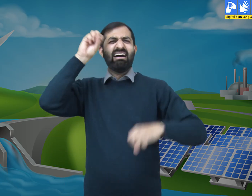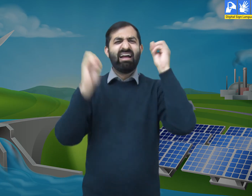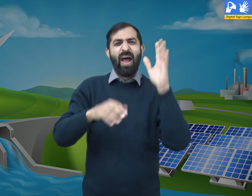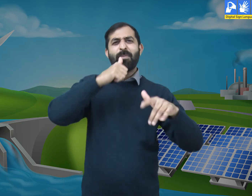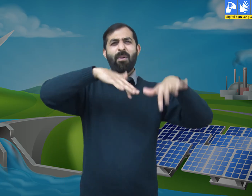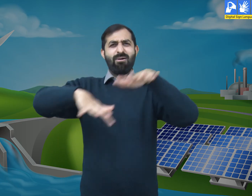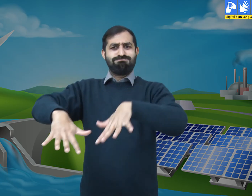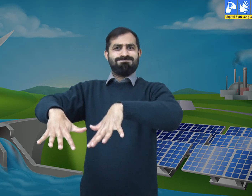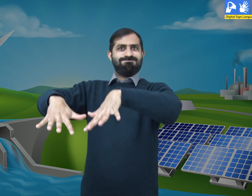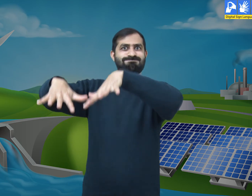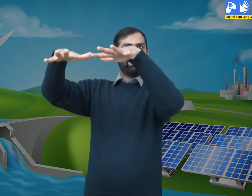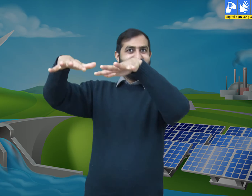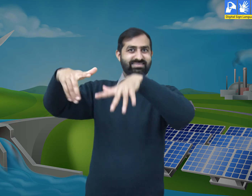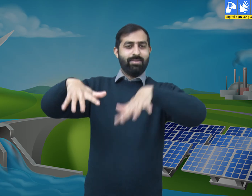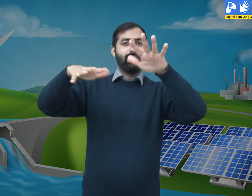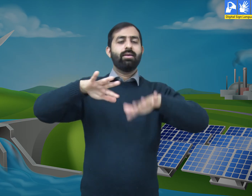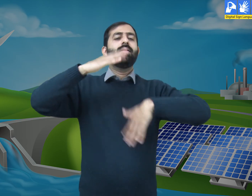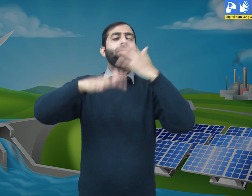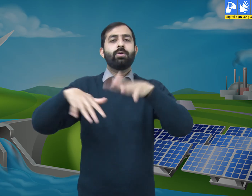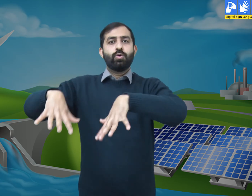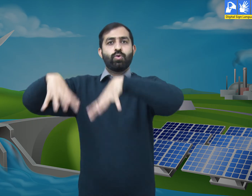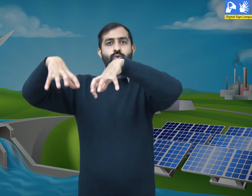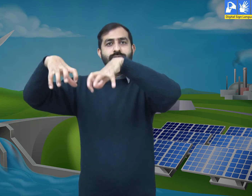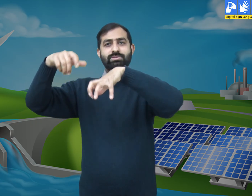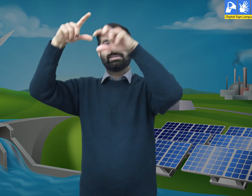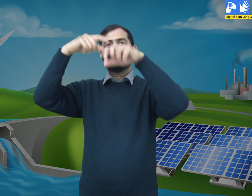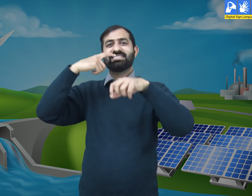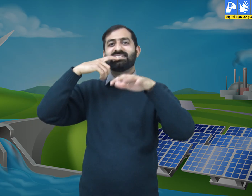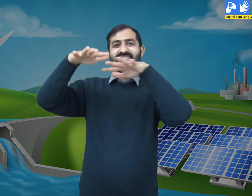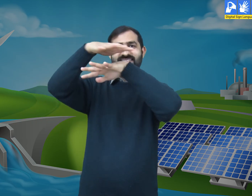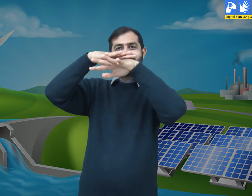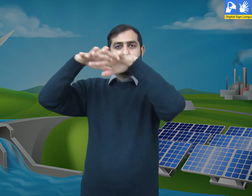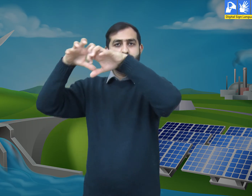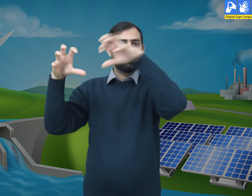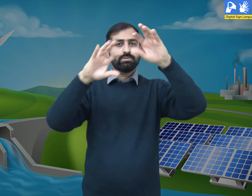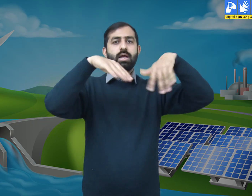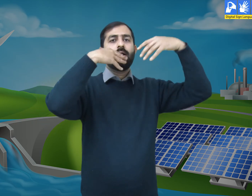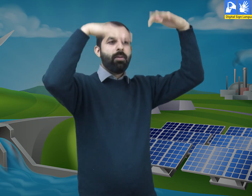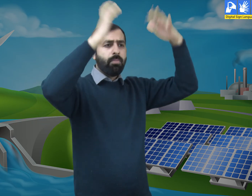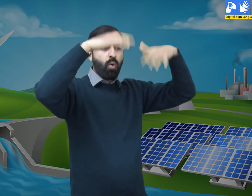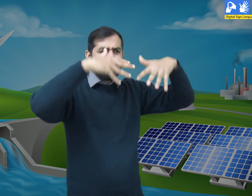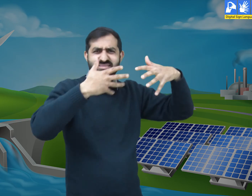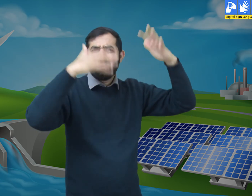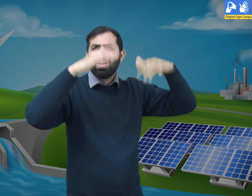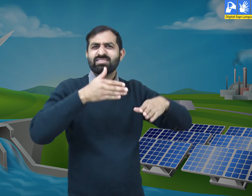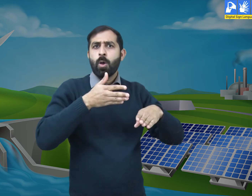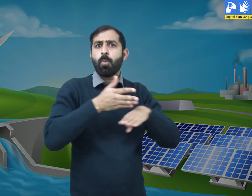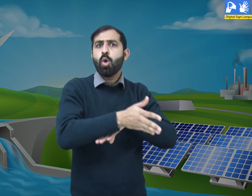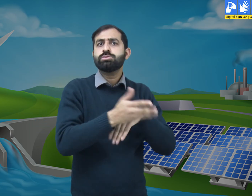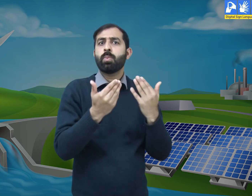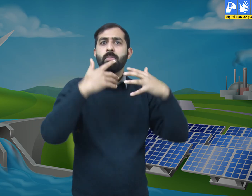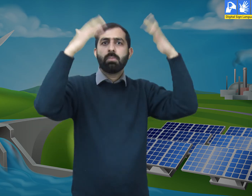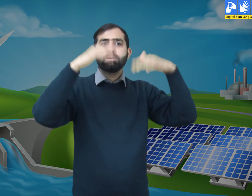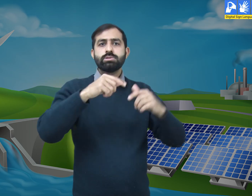They release oxides in the air and these are harmful to us. These oxides in the air can cause acid drains